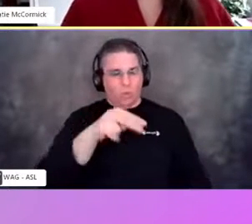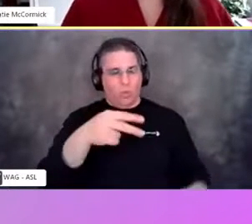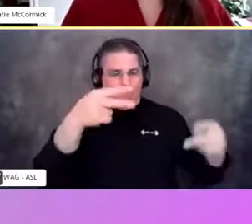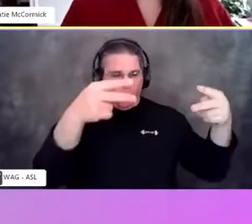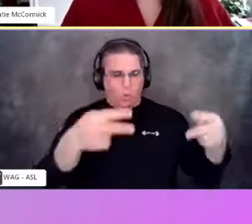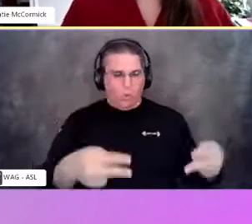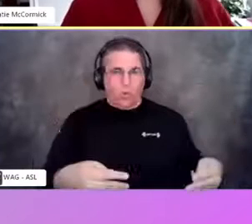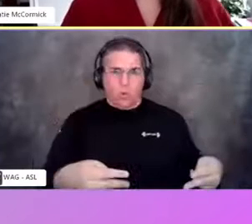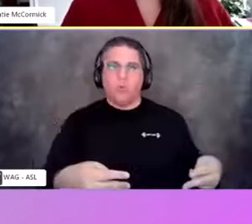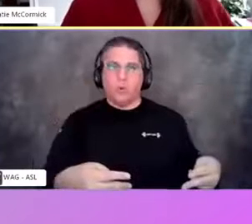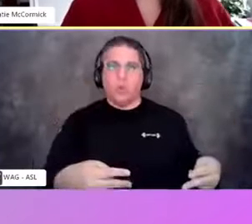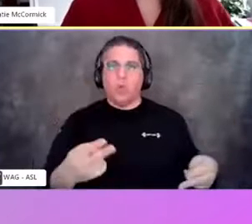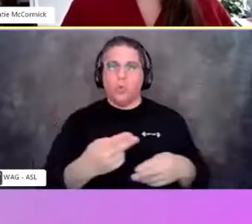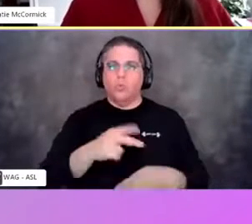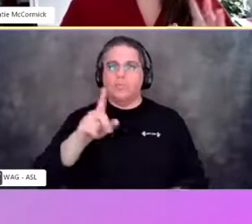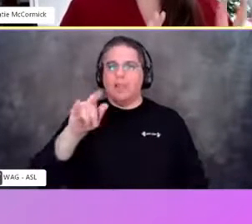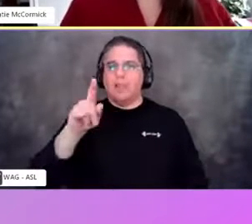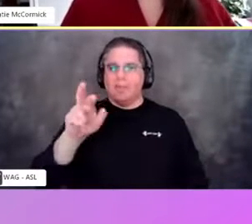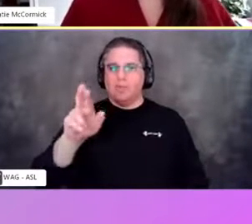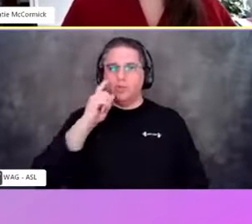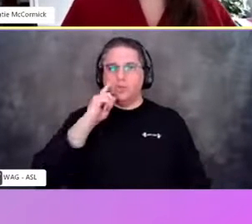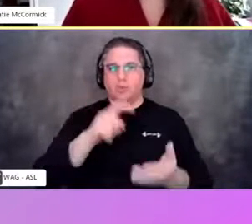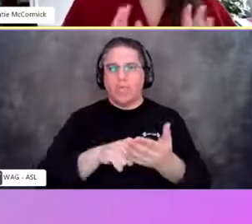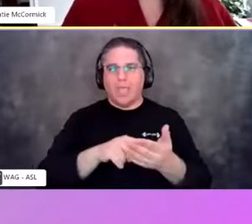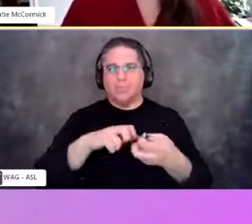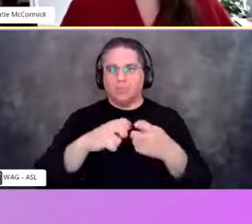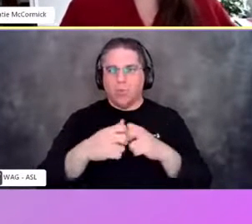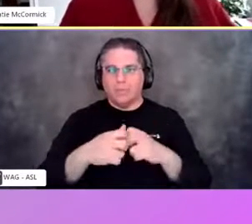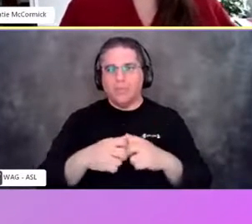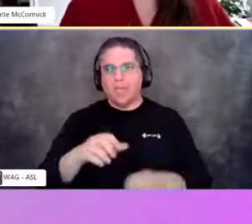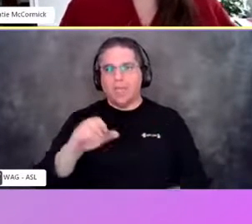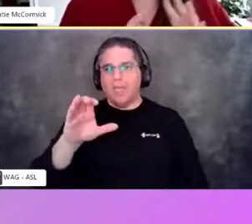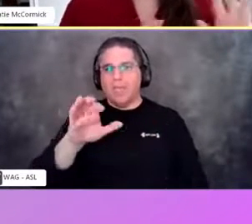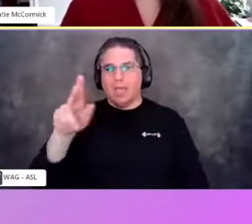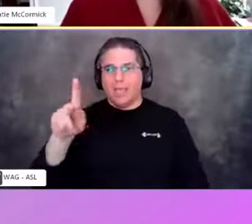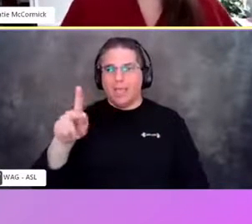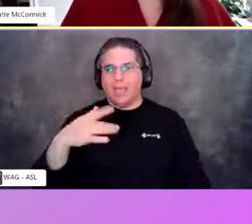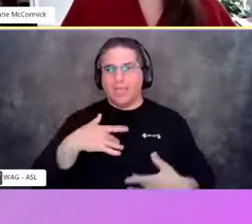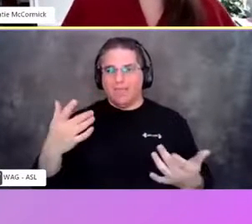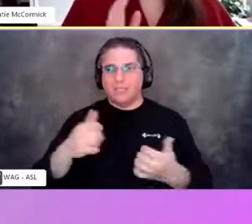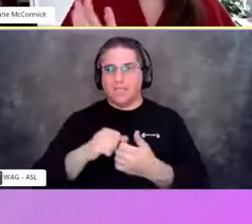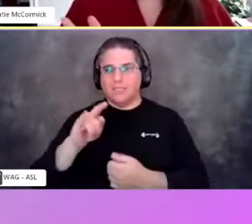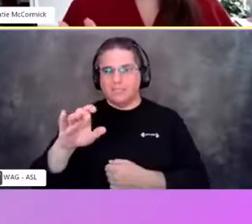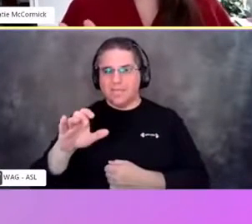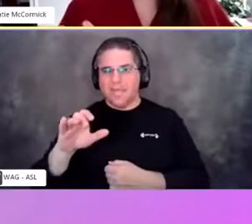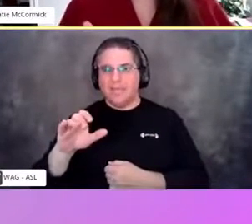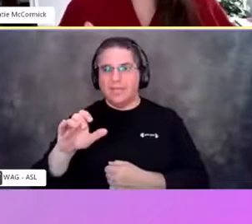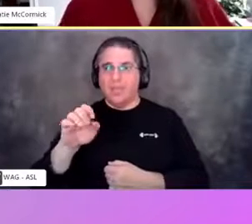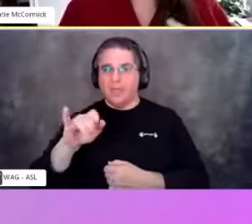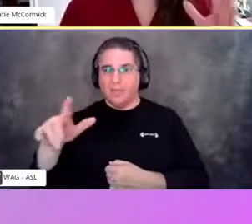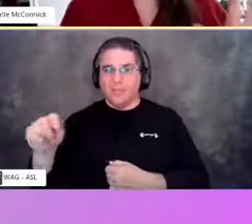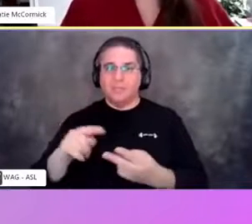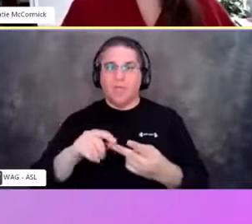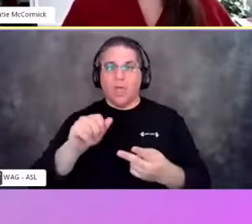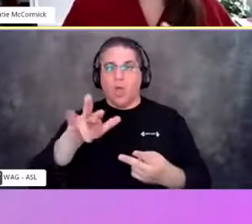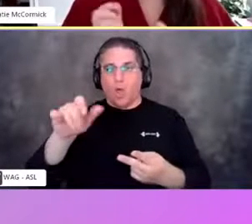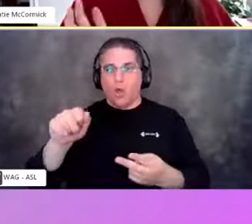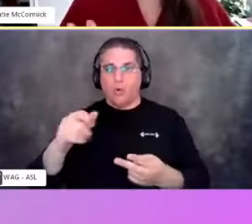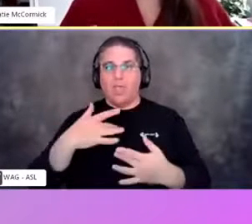Diving into how we do accessibility violations. X and some can be done by looking the code code